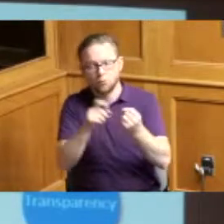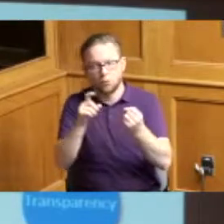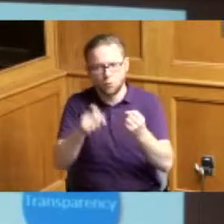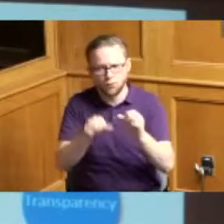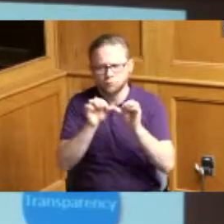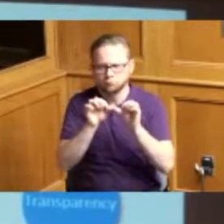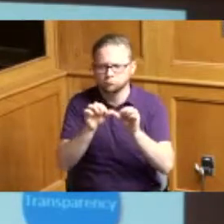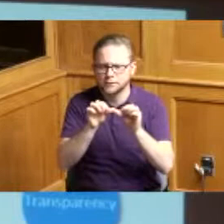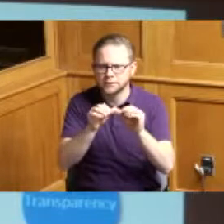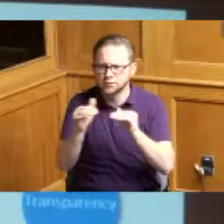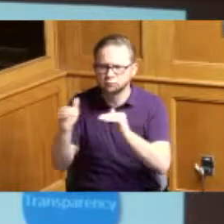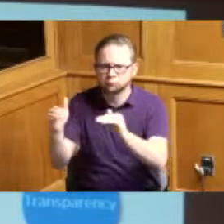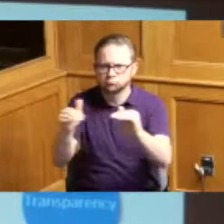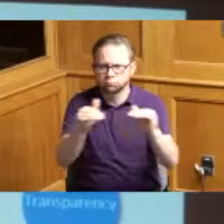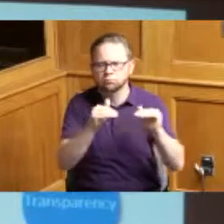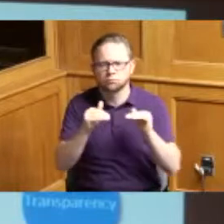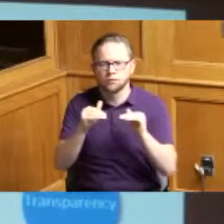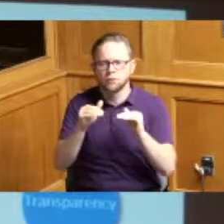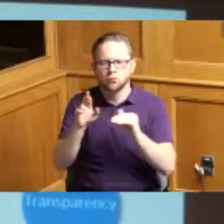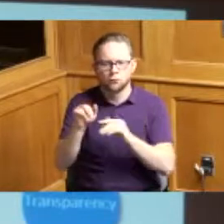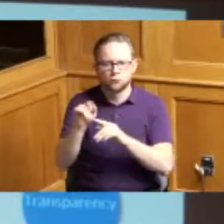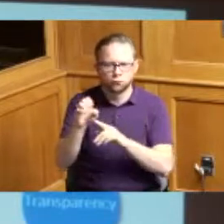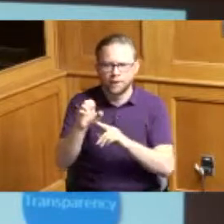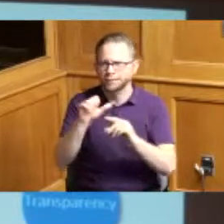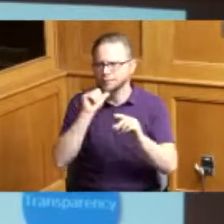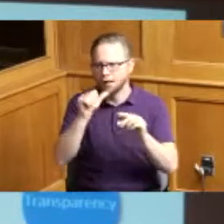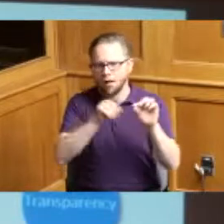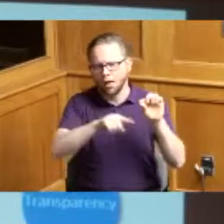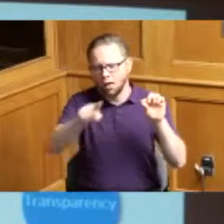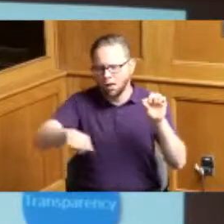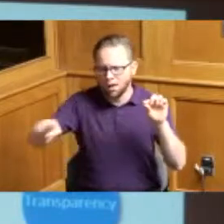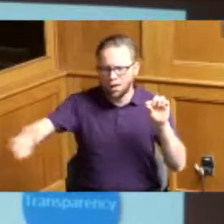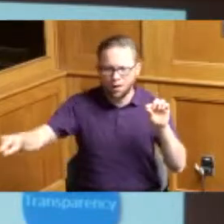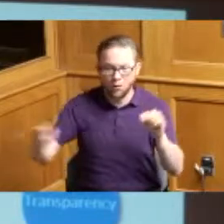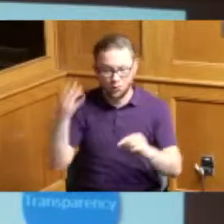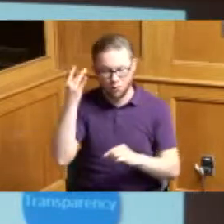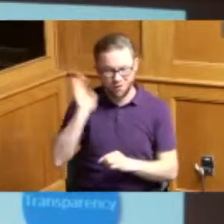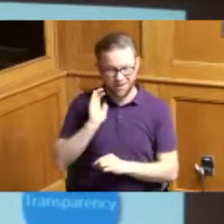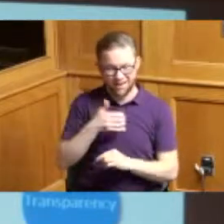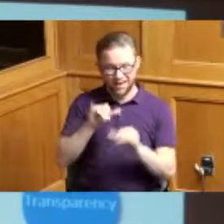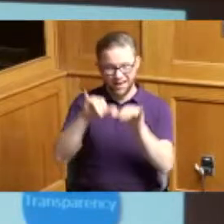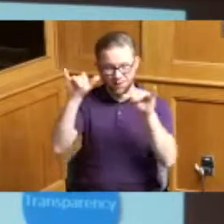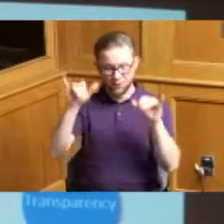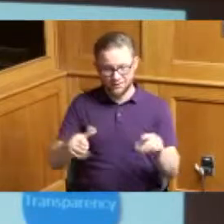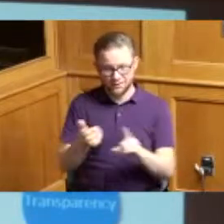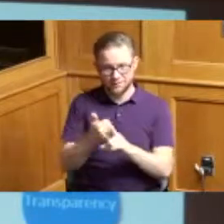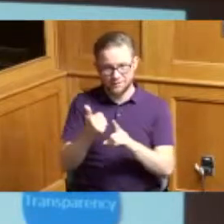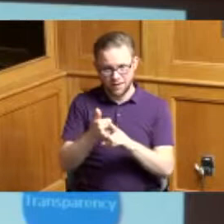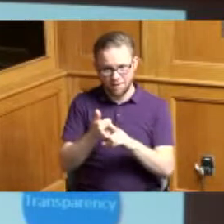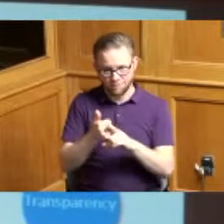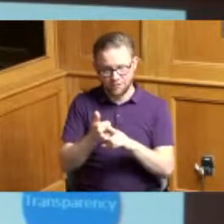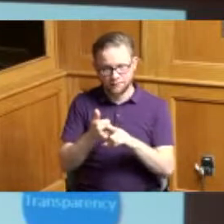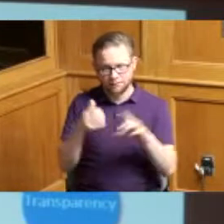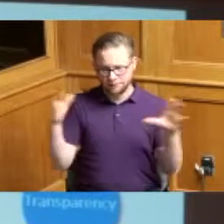in rates too because we are an integrated system our our system is a combined system we have major